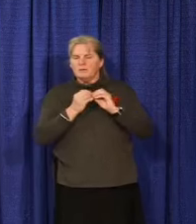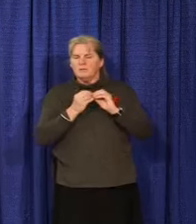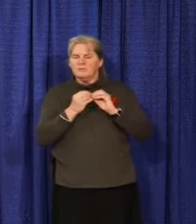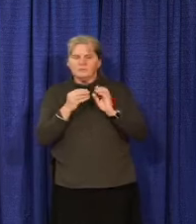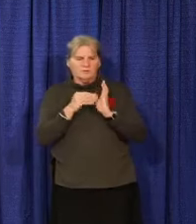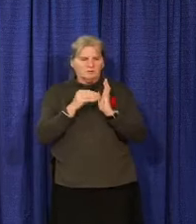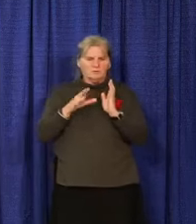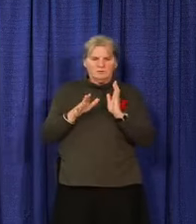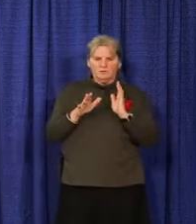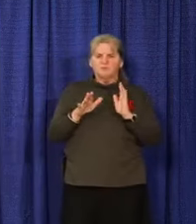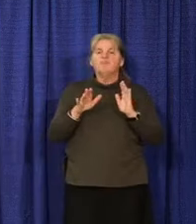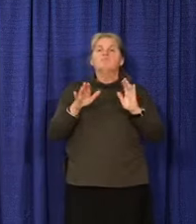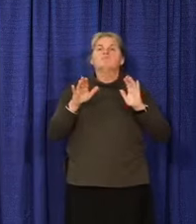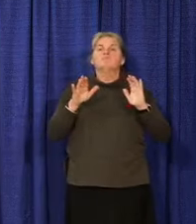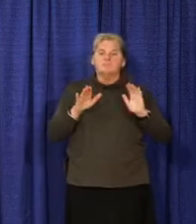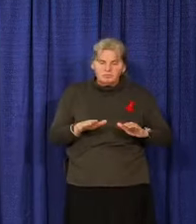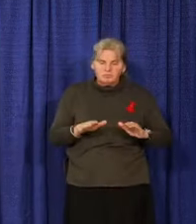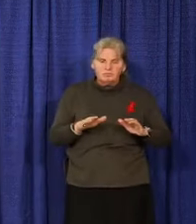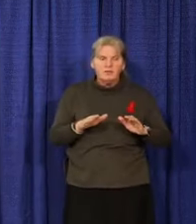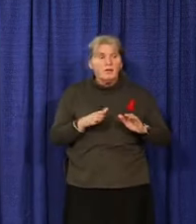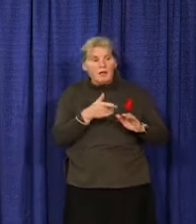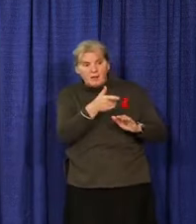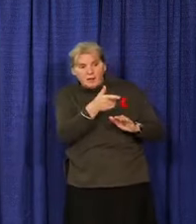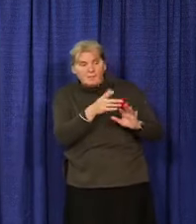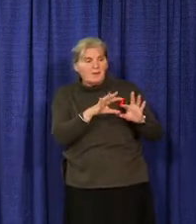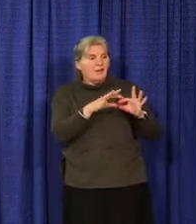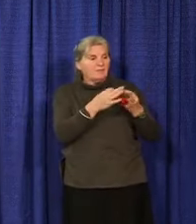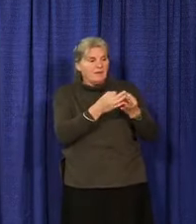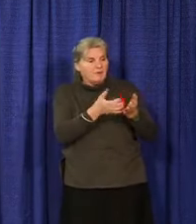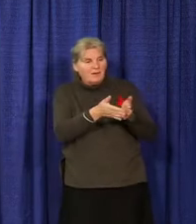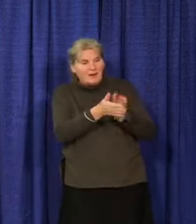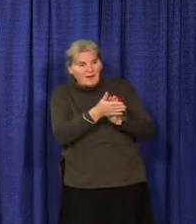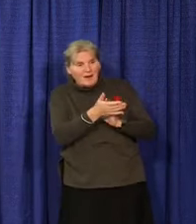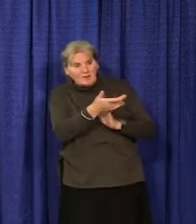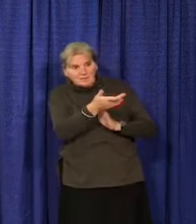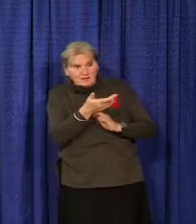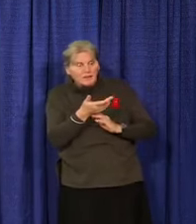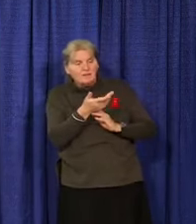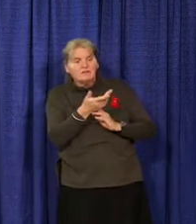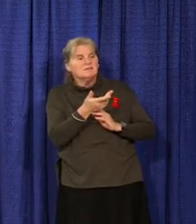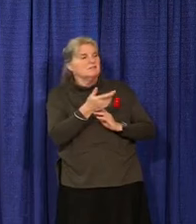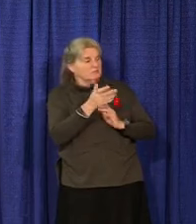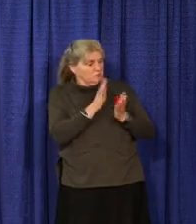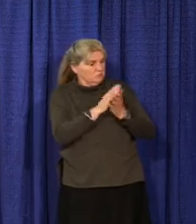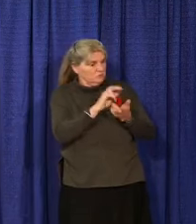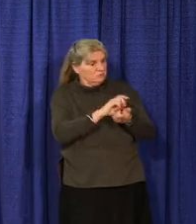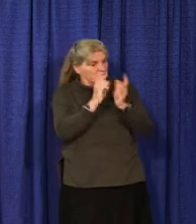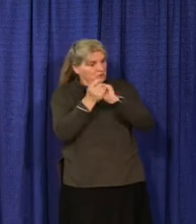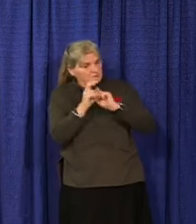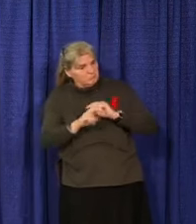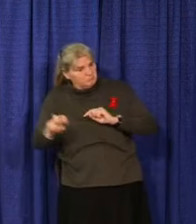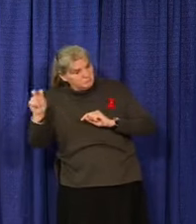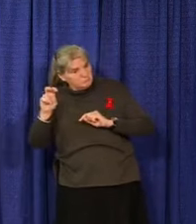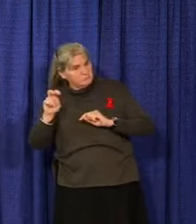the students adjust and work with every family that makes a request or decides they are not going to a particular school or